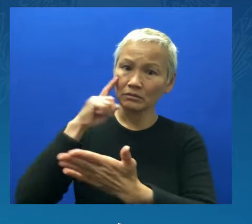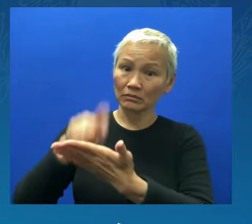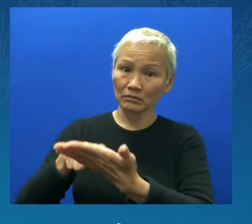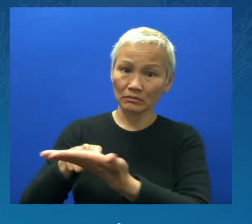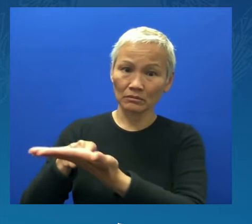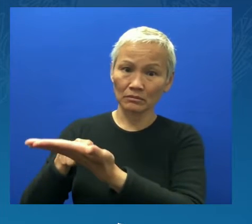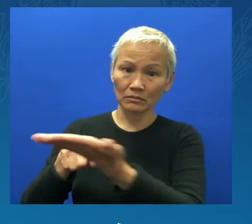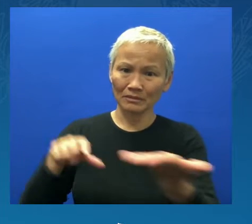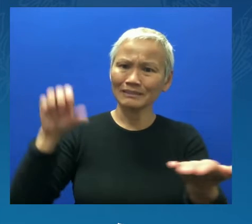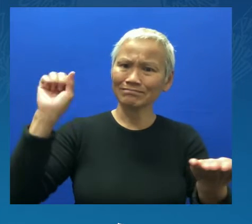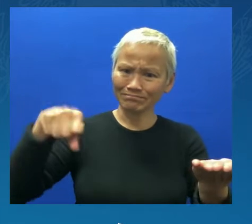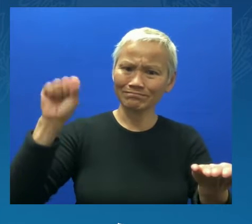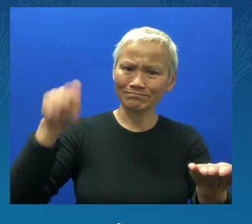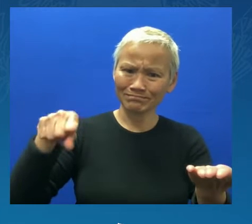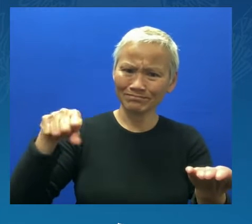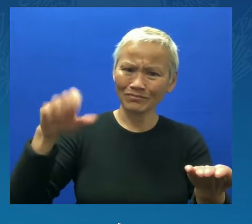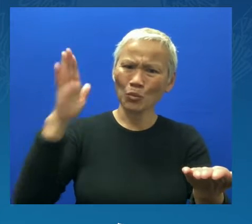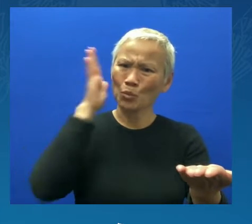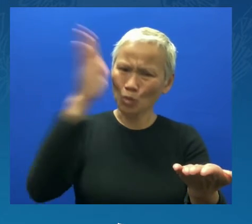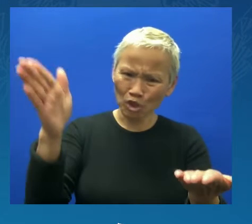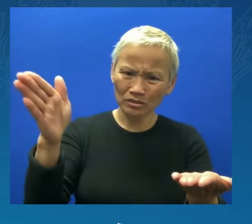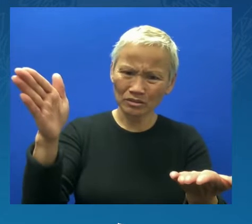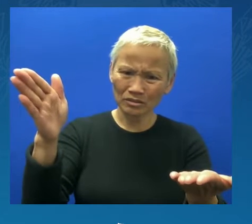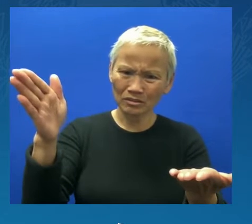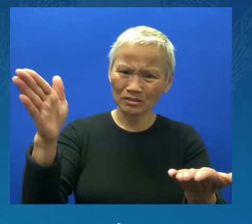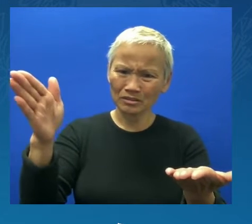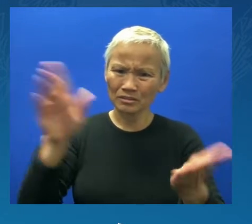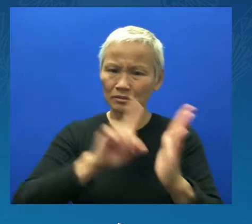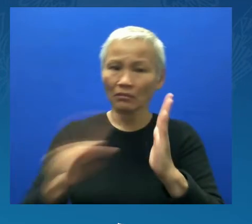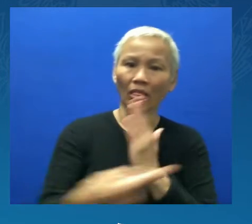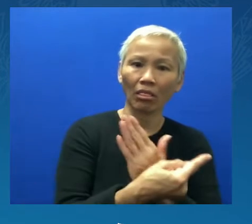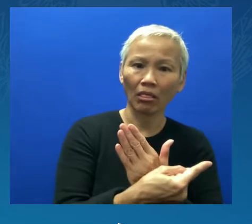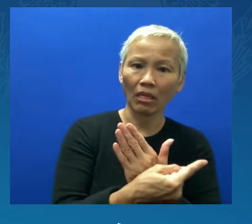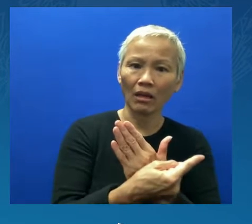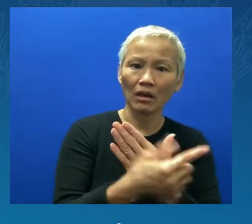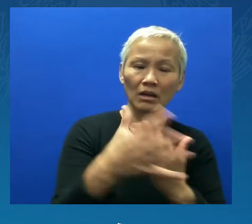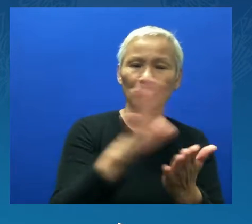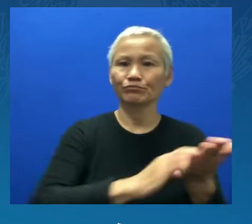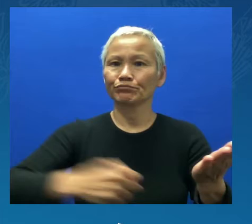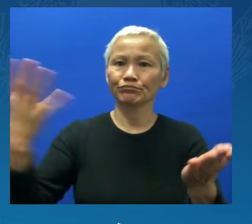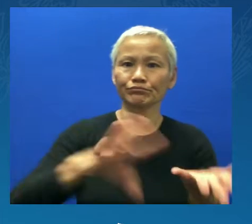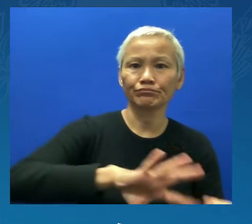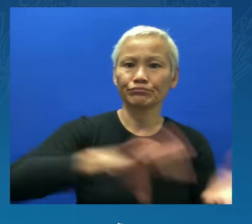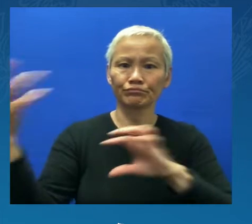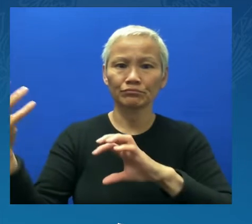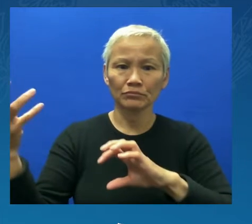Supreme Court overturned Roe v Wade and Dobbs, New Mexico and its incredible legislature made clear